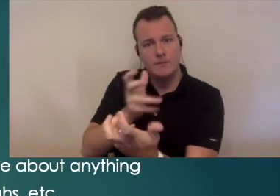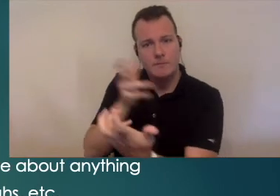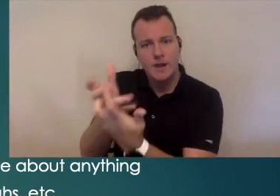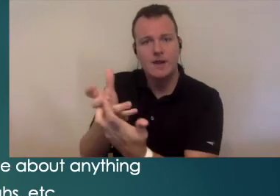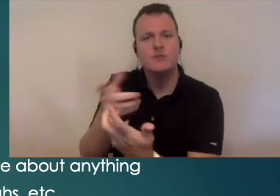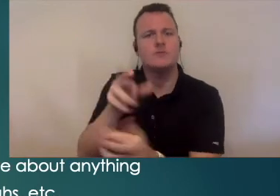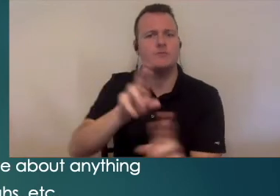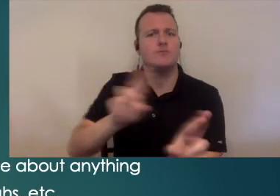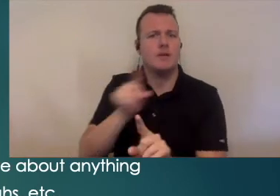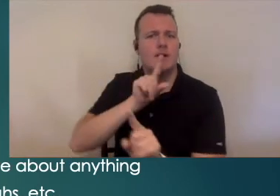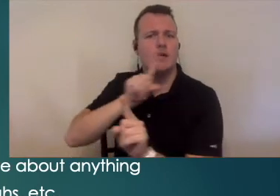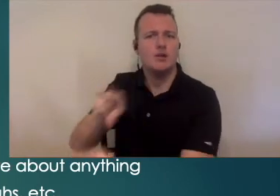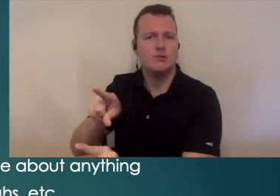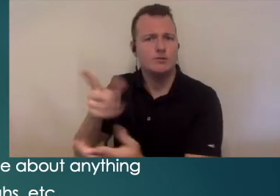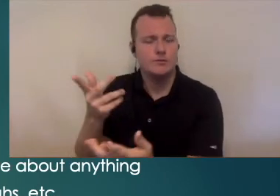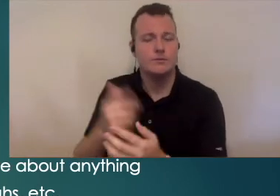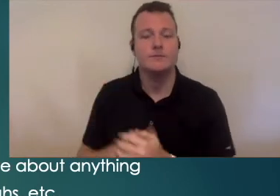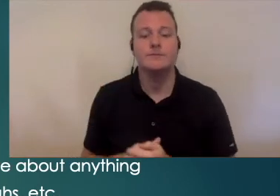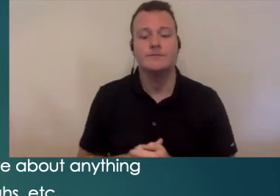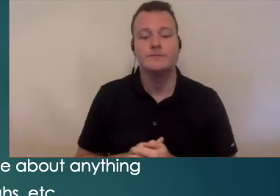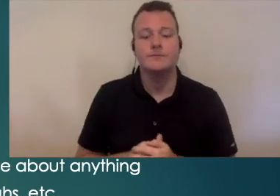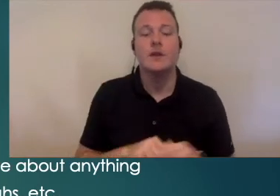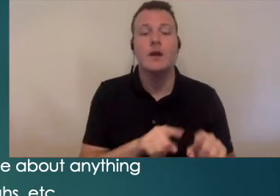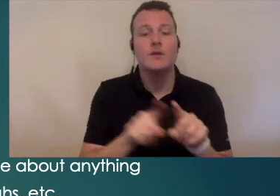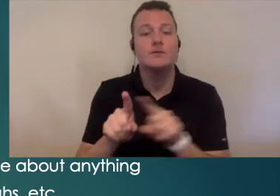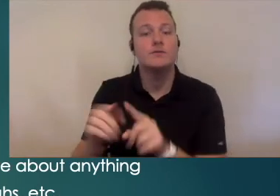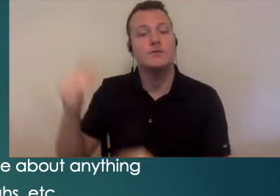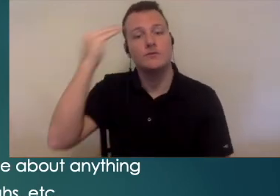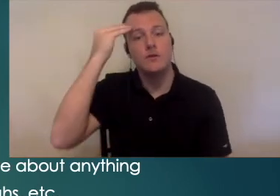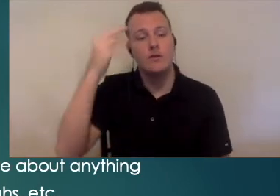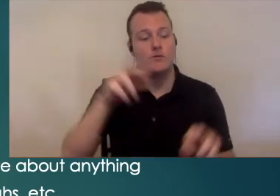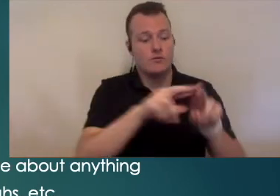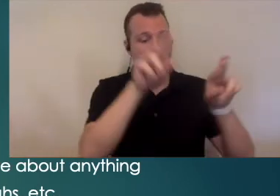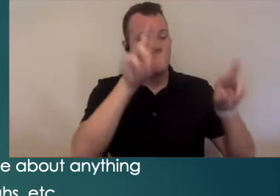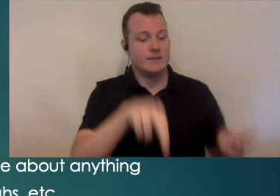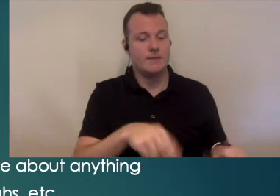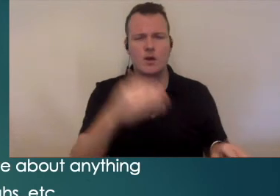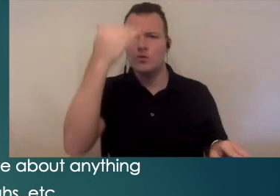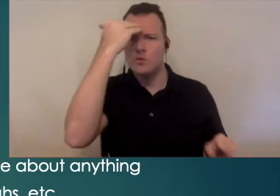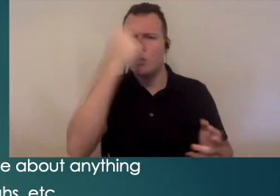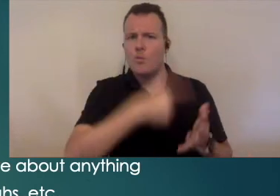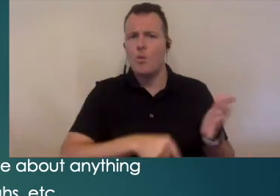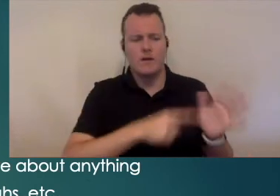and say that. Also know what's on your resume. Nothing looks worse than if an